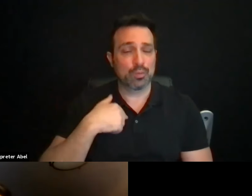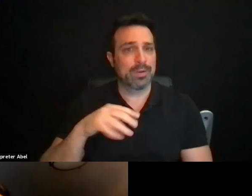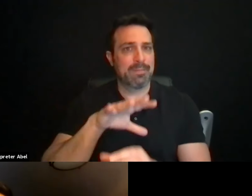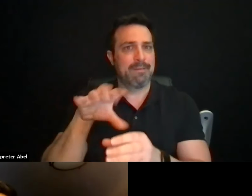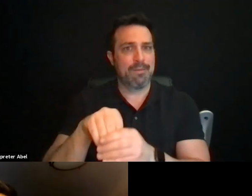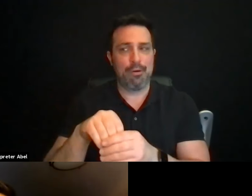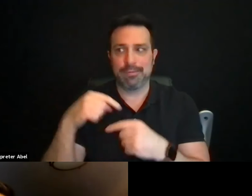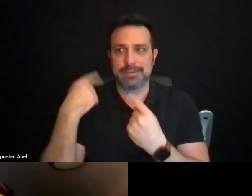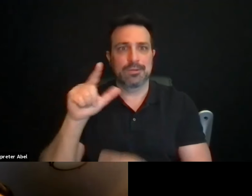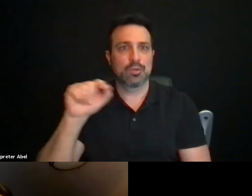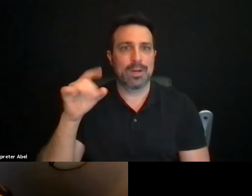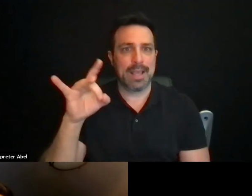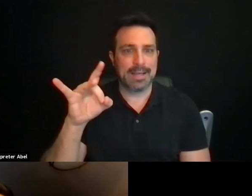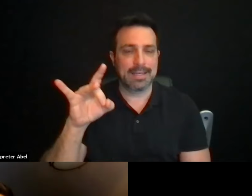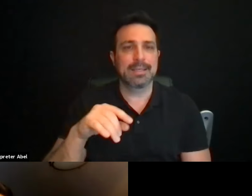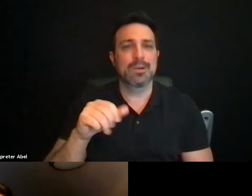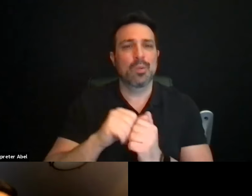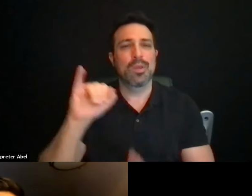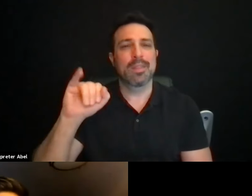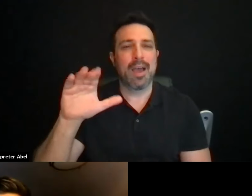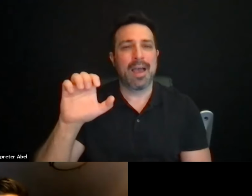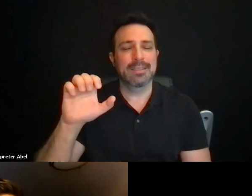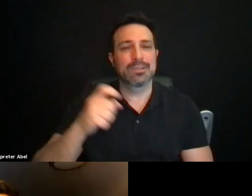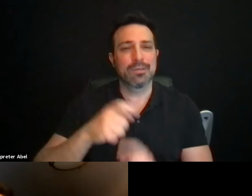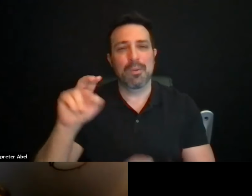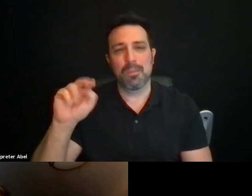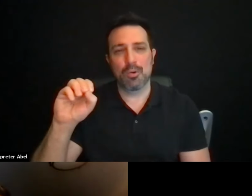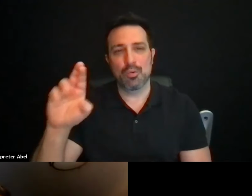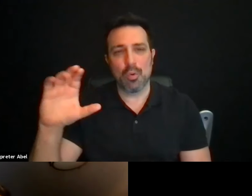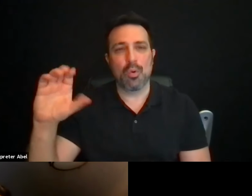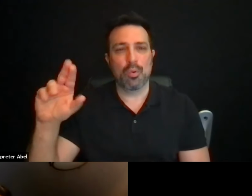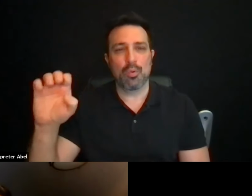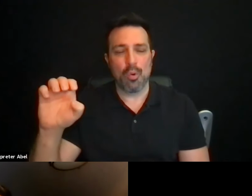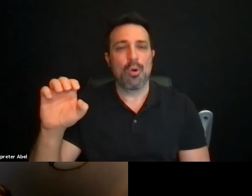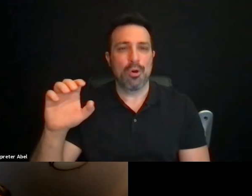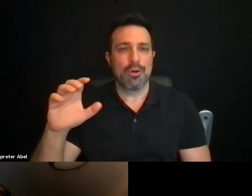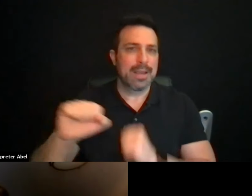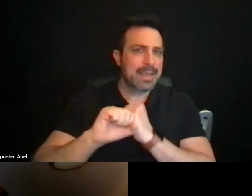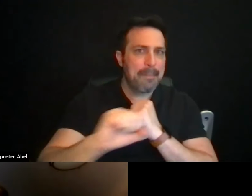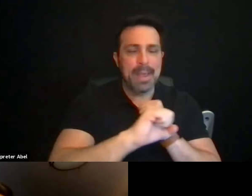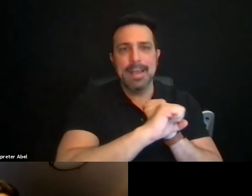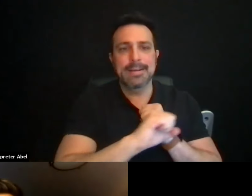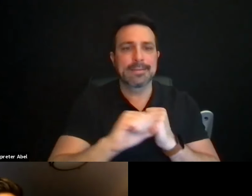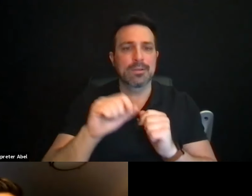is just a continuation of that. We have